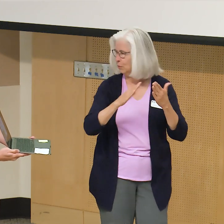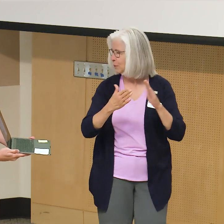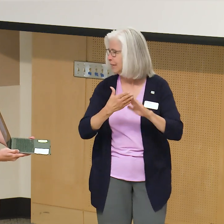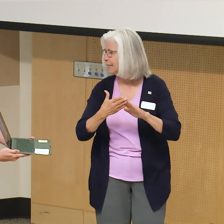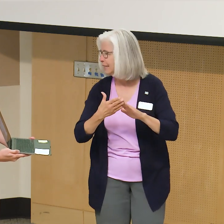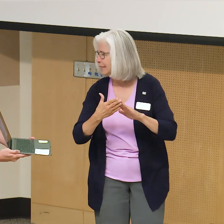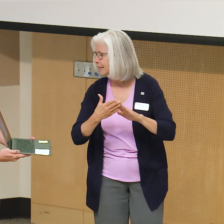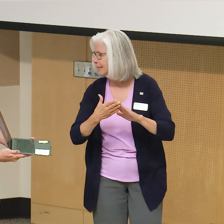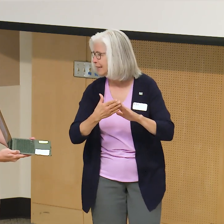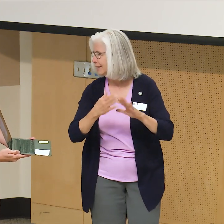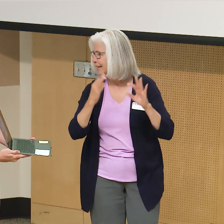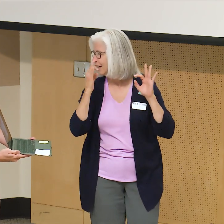for the Deaf community."